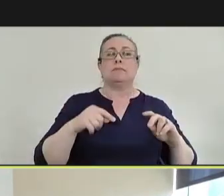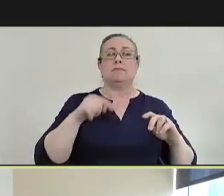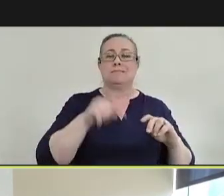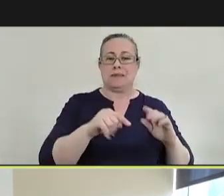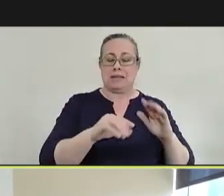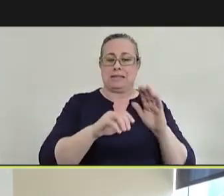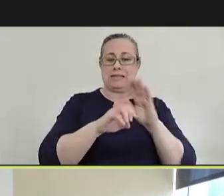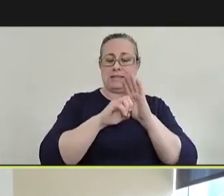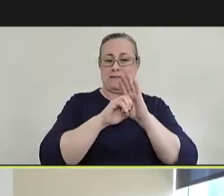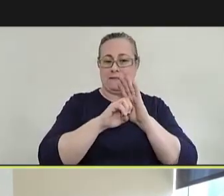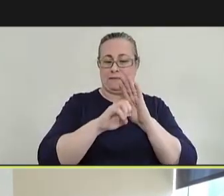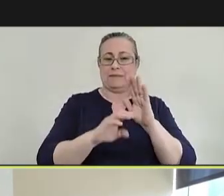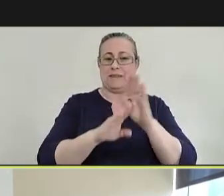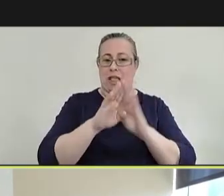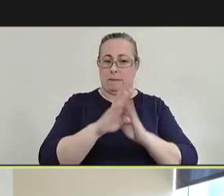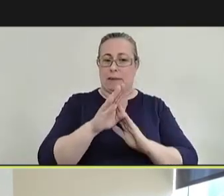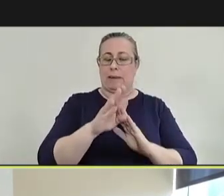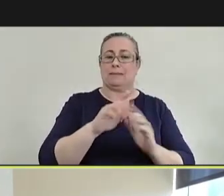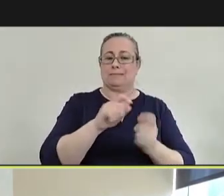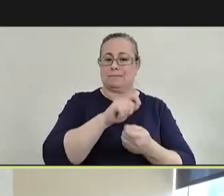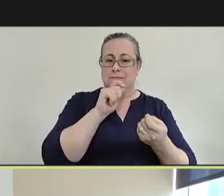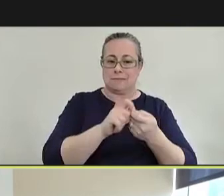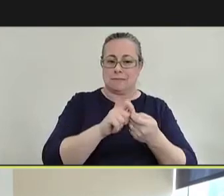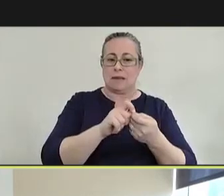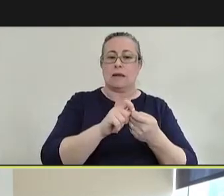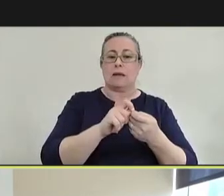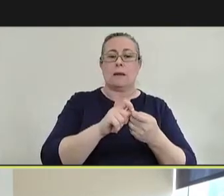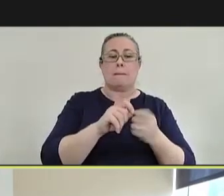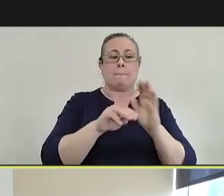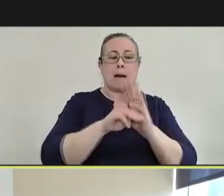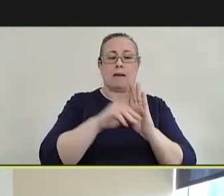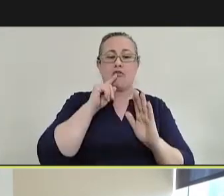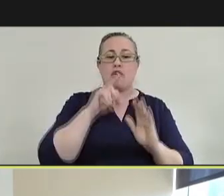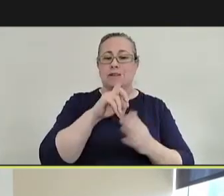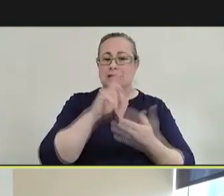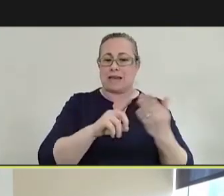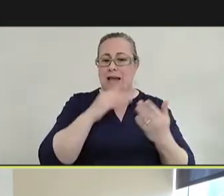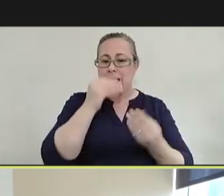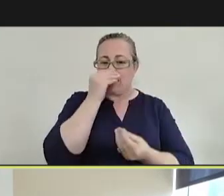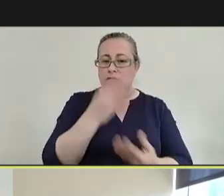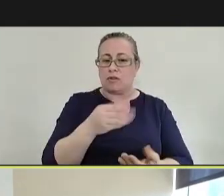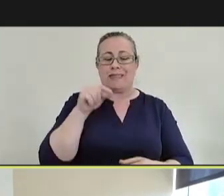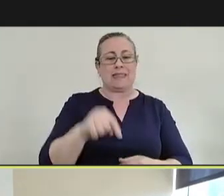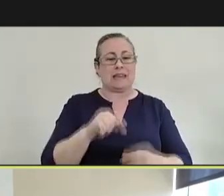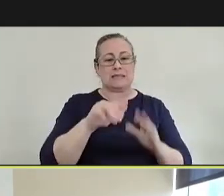specific viral families to inform design. This particular module is broken into three phases,